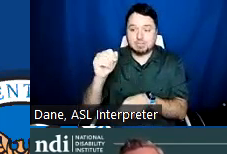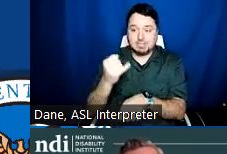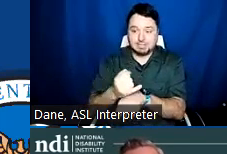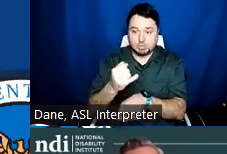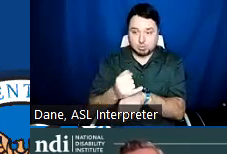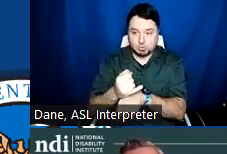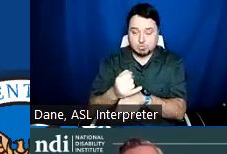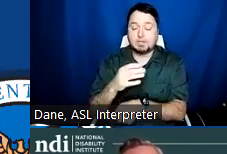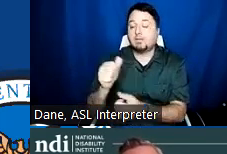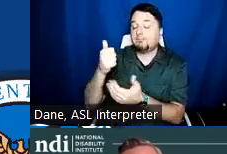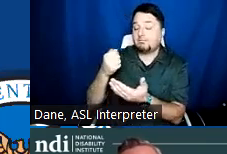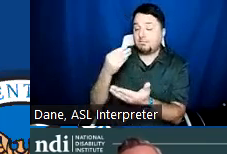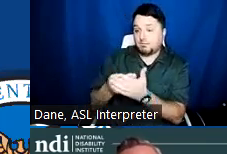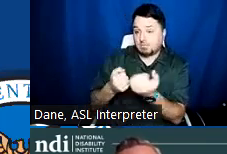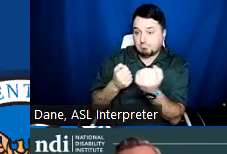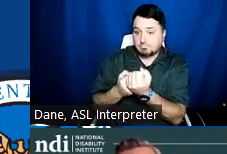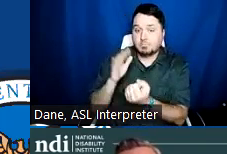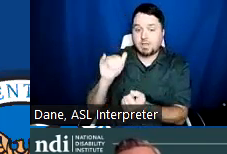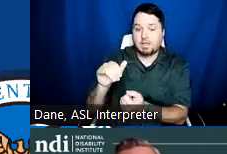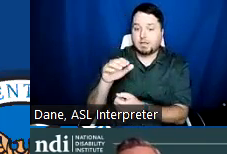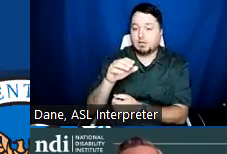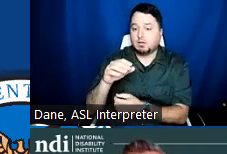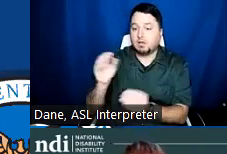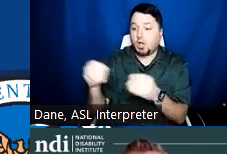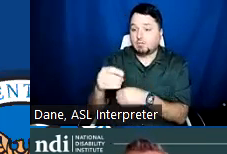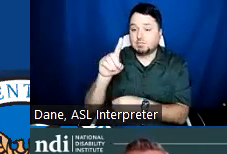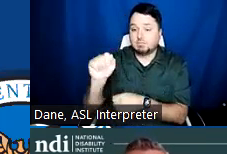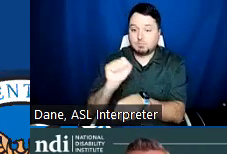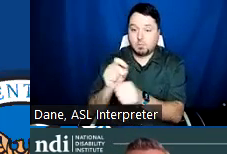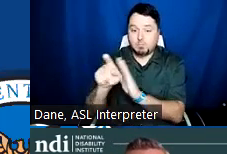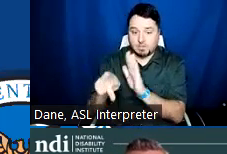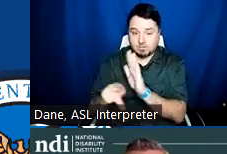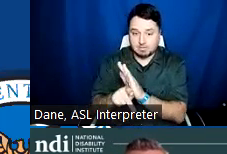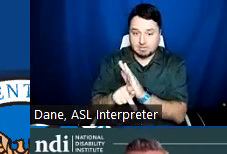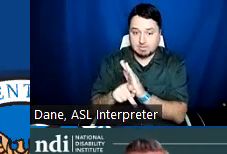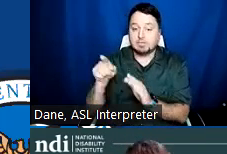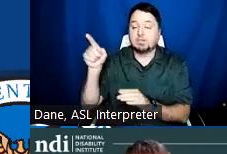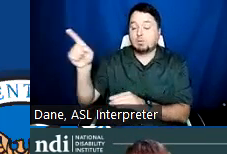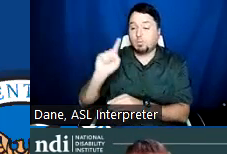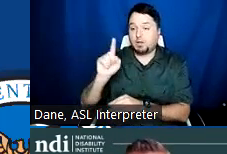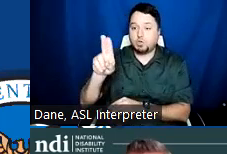is funded by the Office of Disability Employment Policy at the United States Department of Labor.